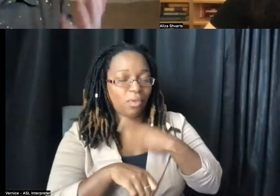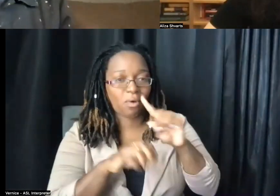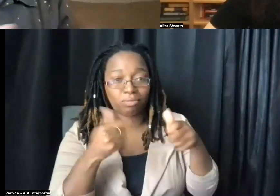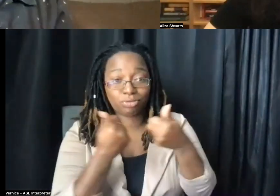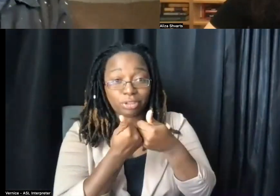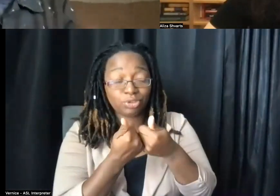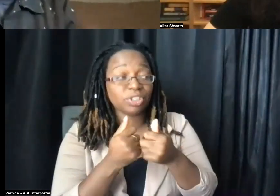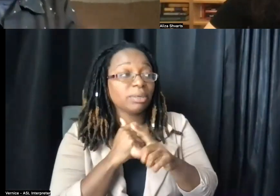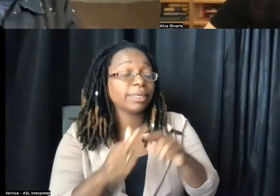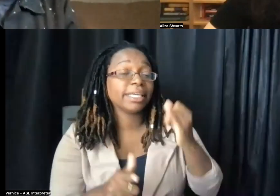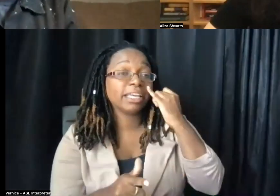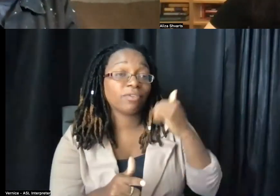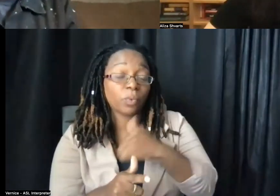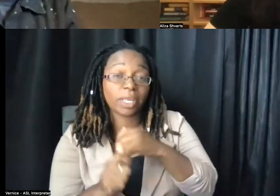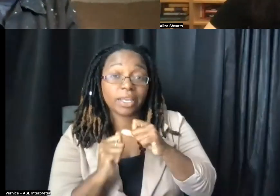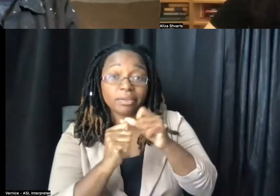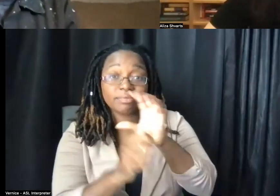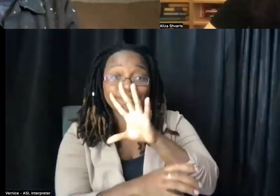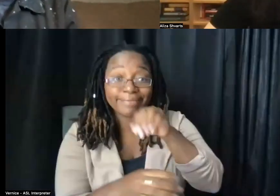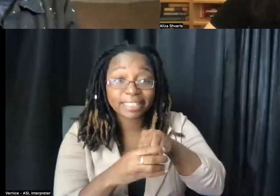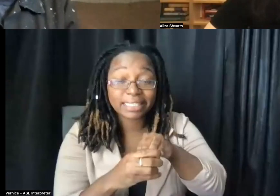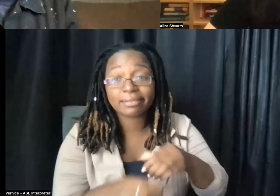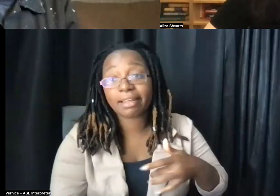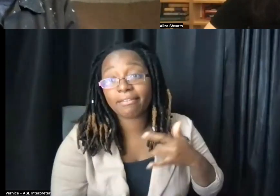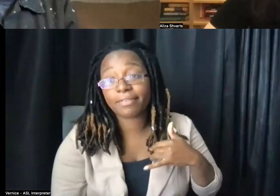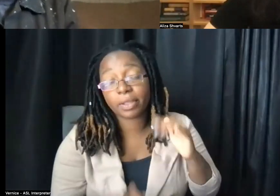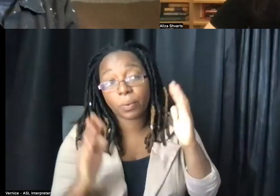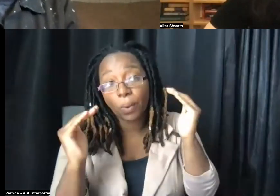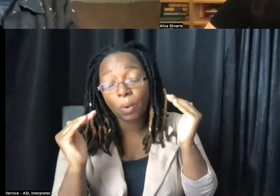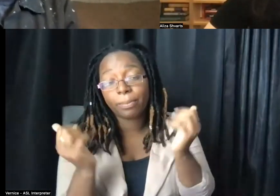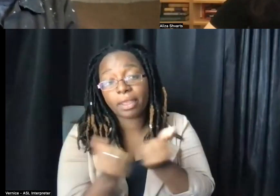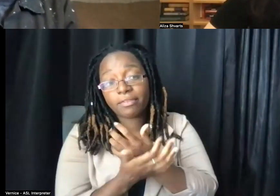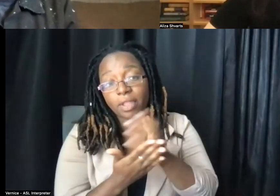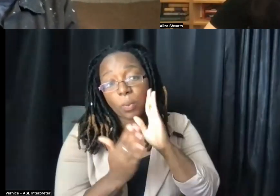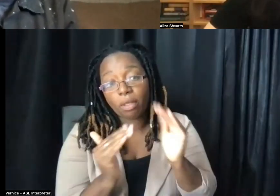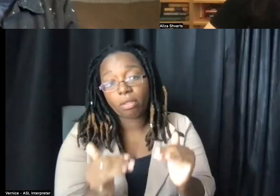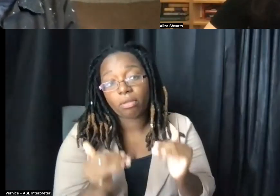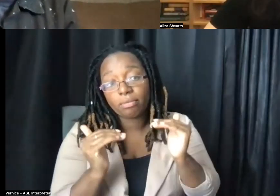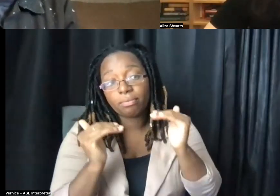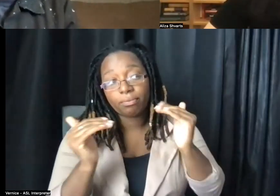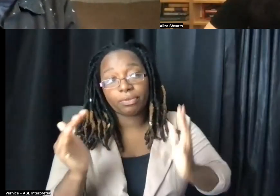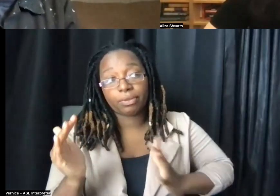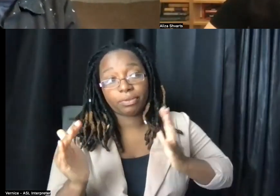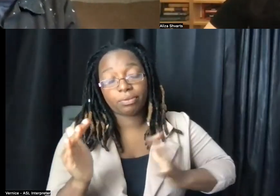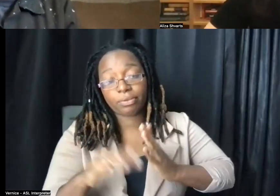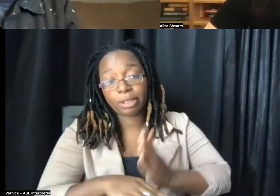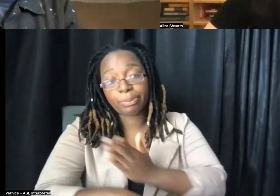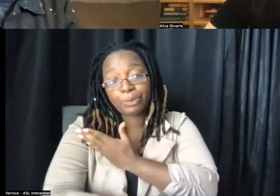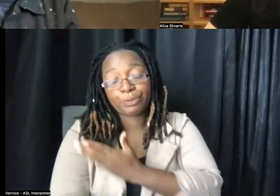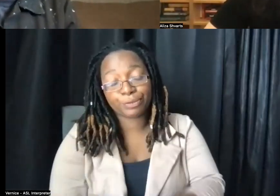right? But I think as long as we are collectively invested , I feel hopeful that things will improve steadily.